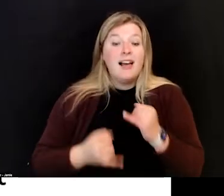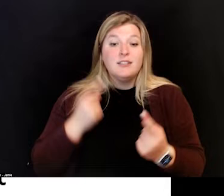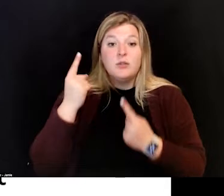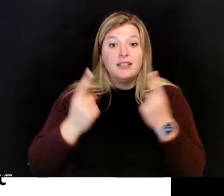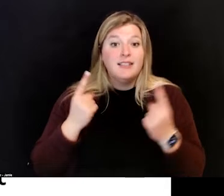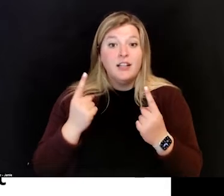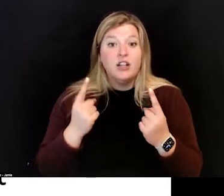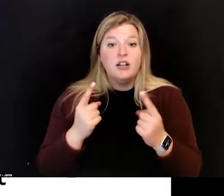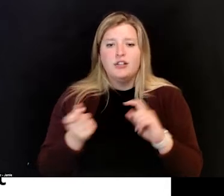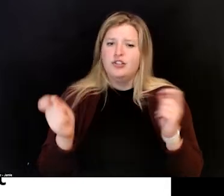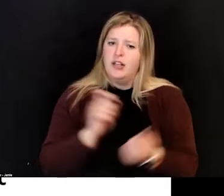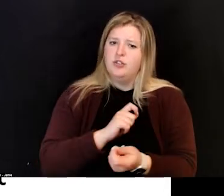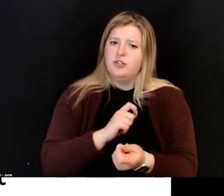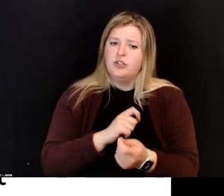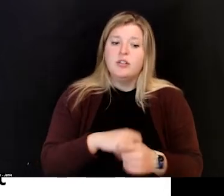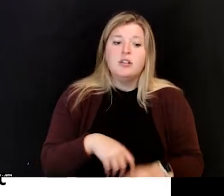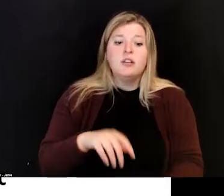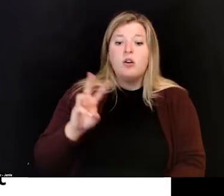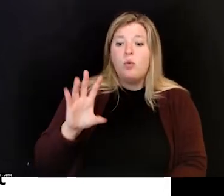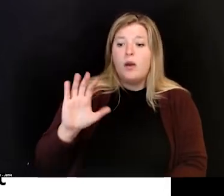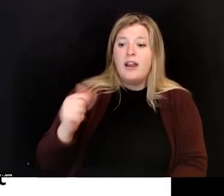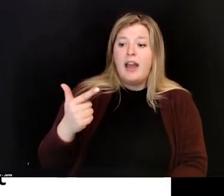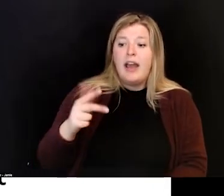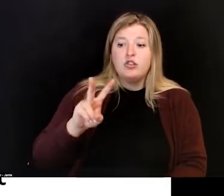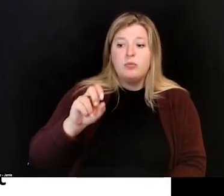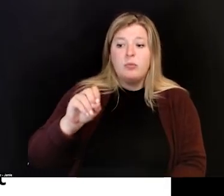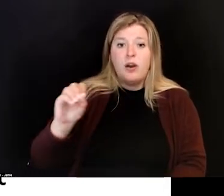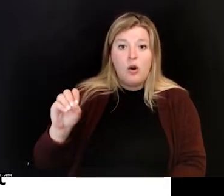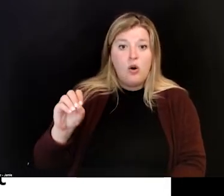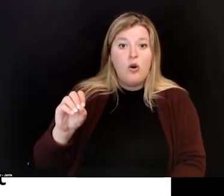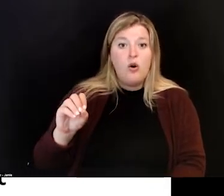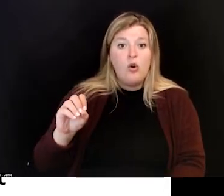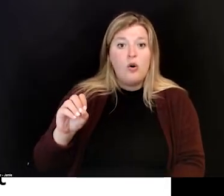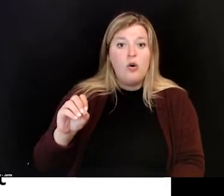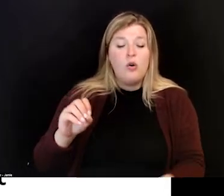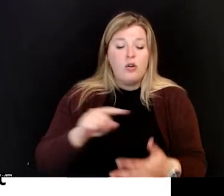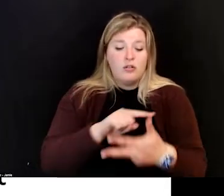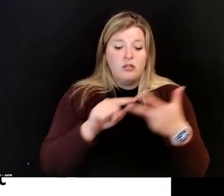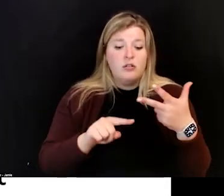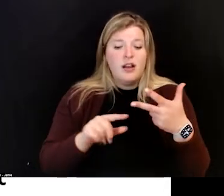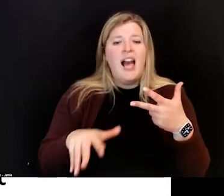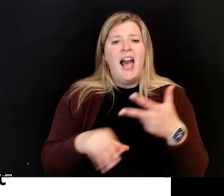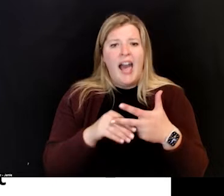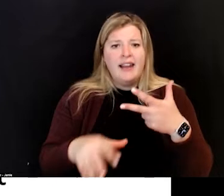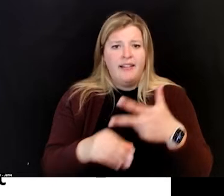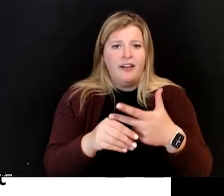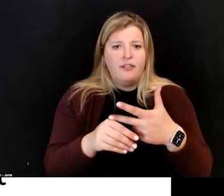Anything in the 2 series is additive. It is not a dramatic shift in how we test